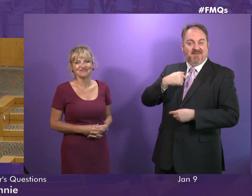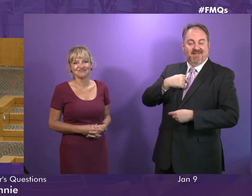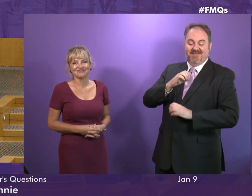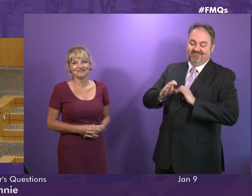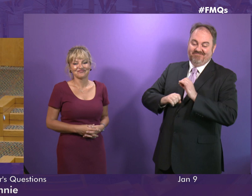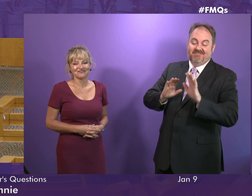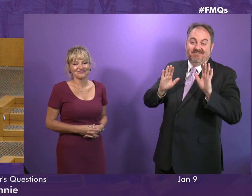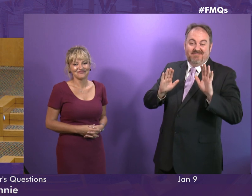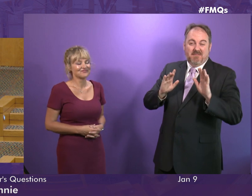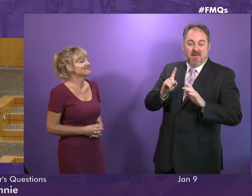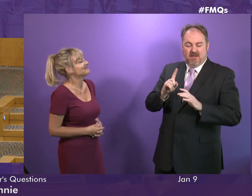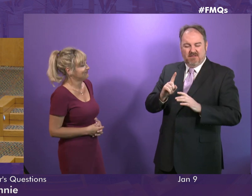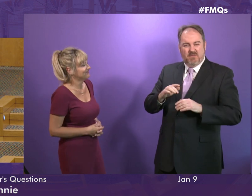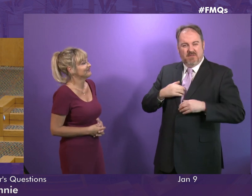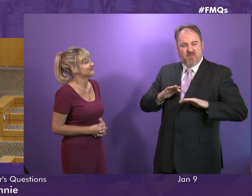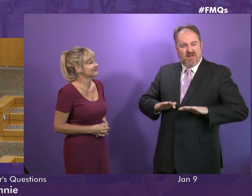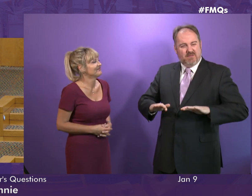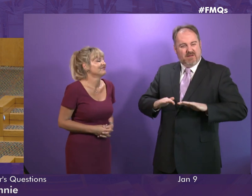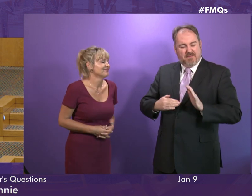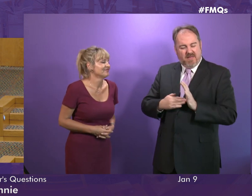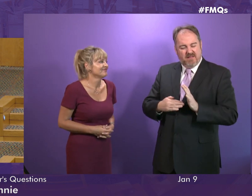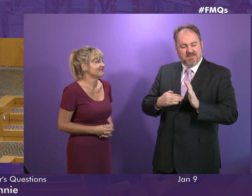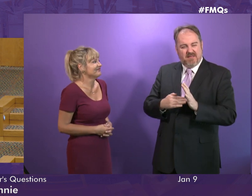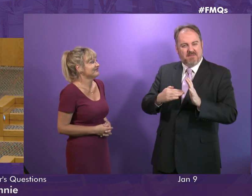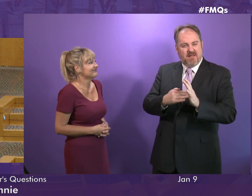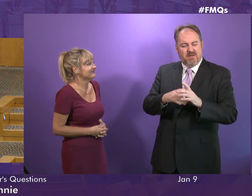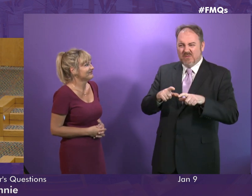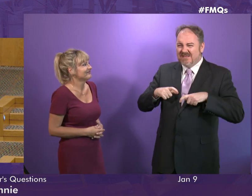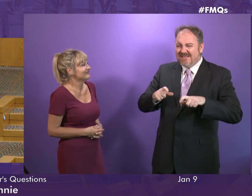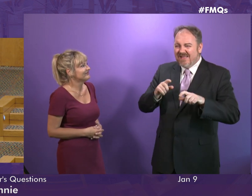This is months on, First Minister. Is the Scottish Government still reviewing the case